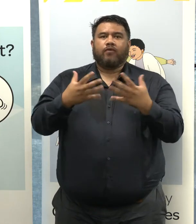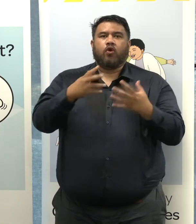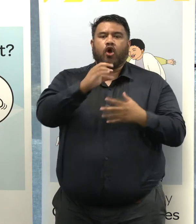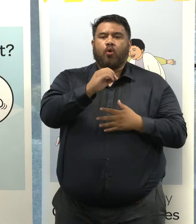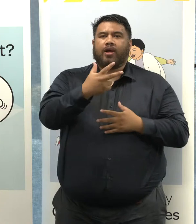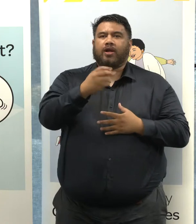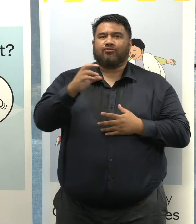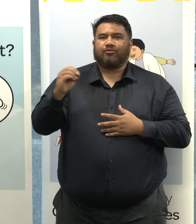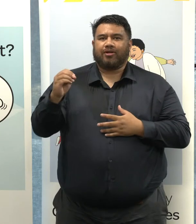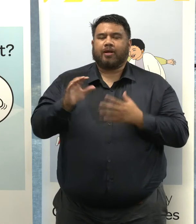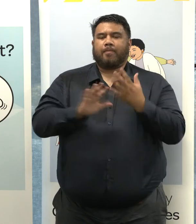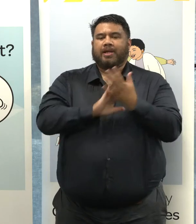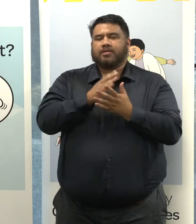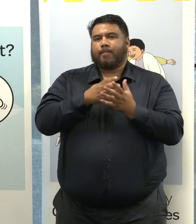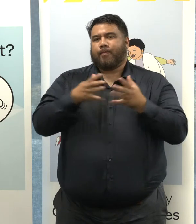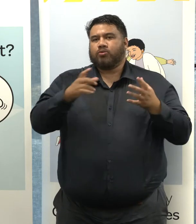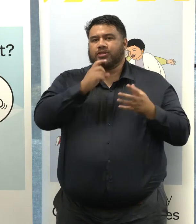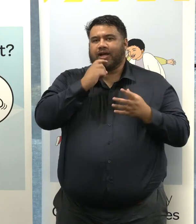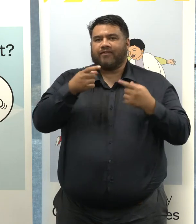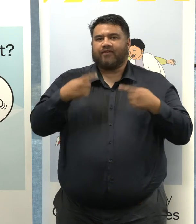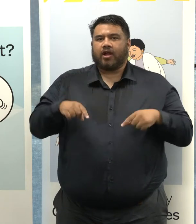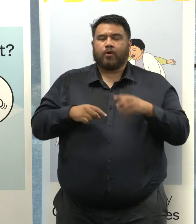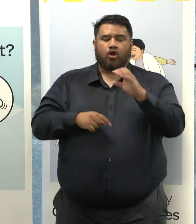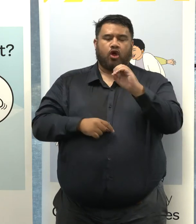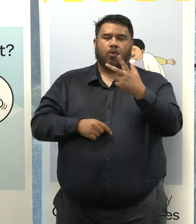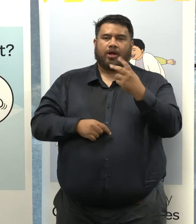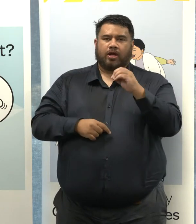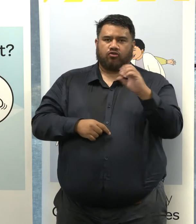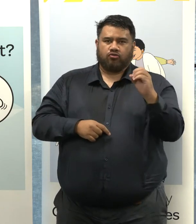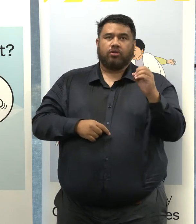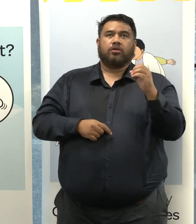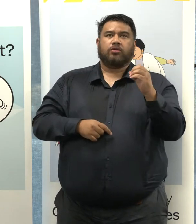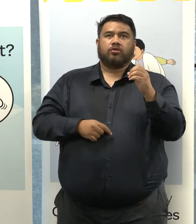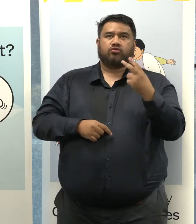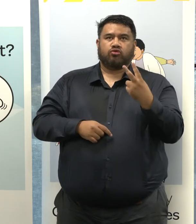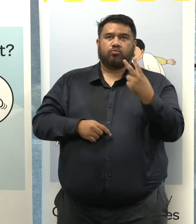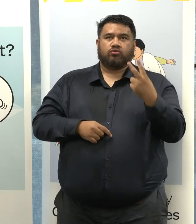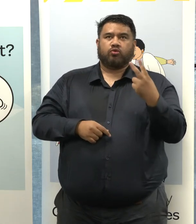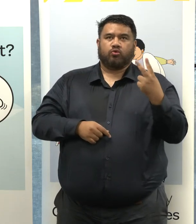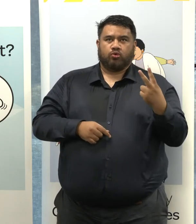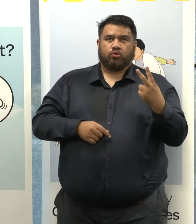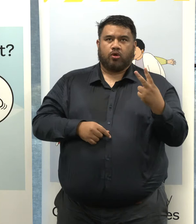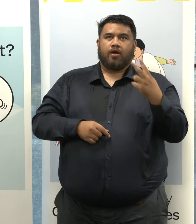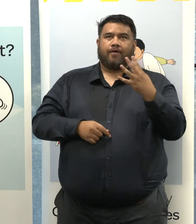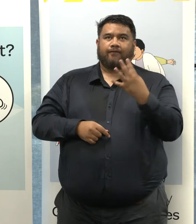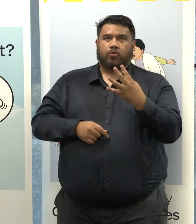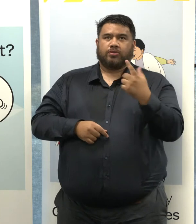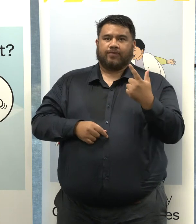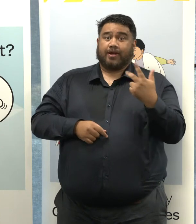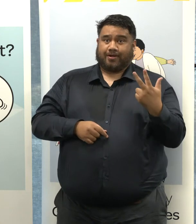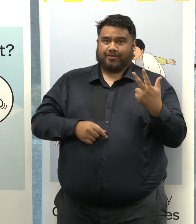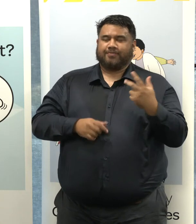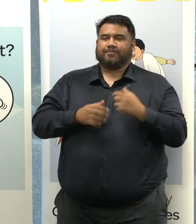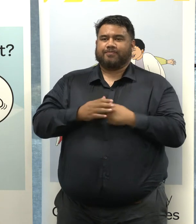not receiving a call back.